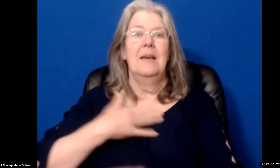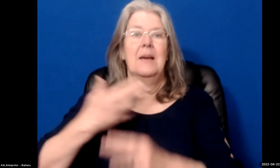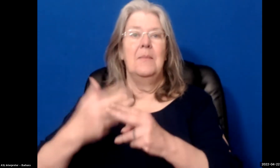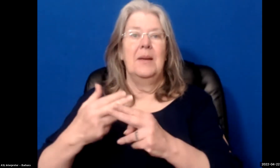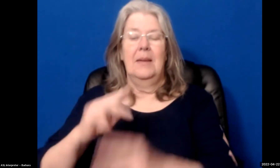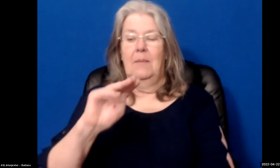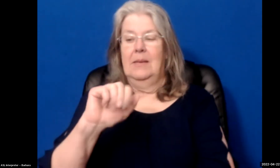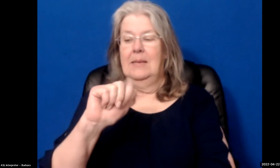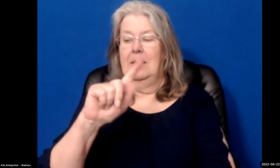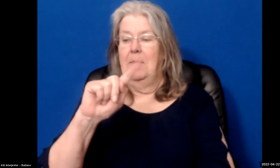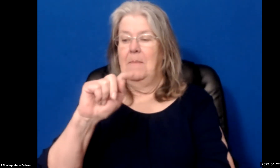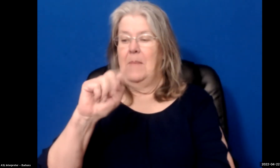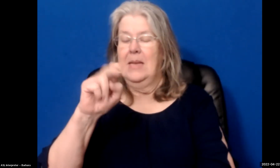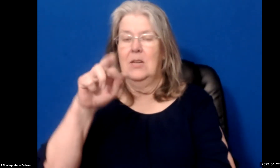on Disability and Community here